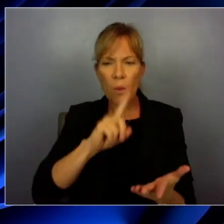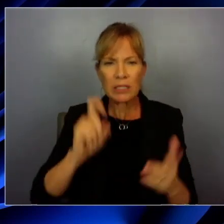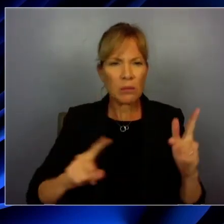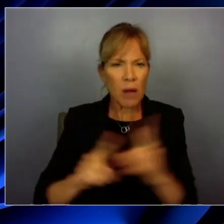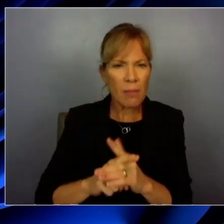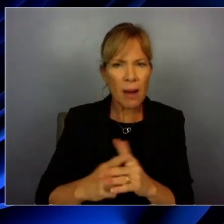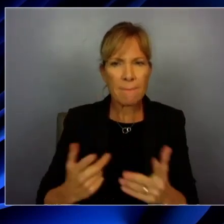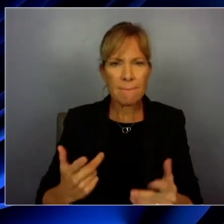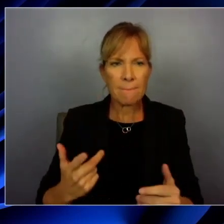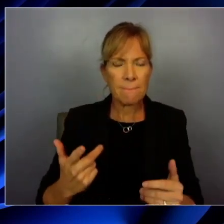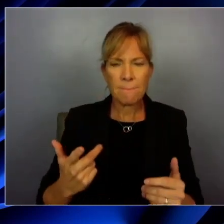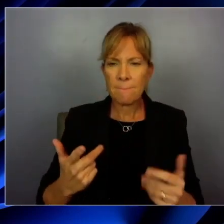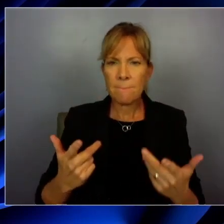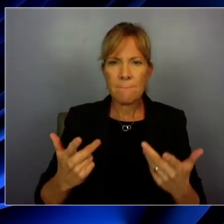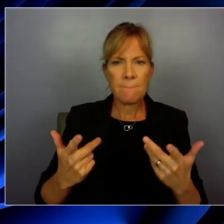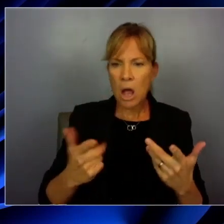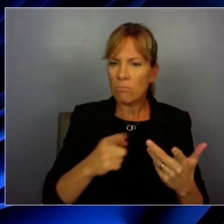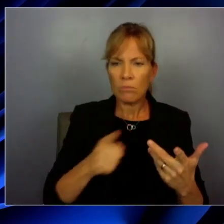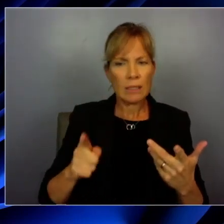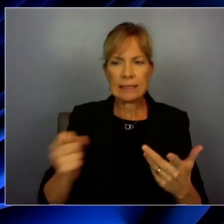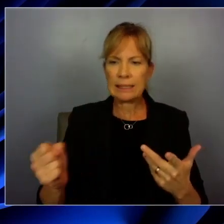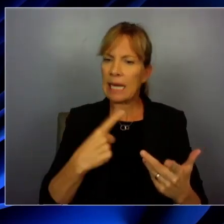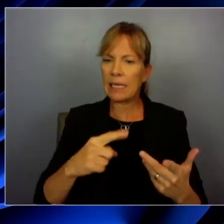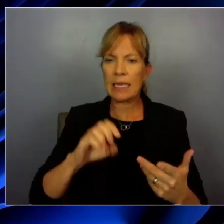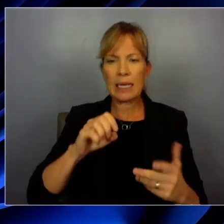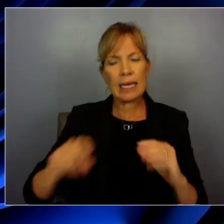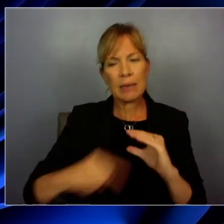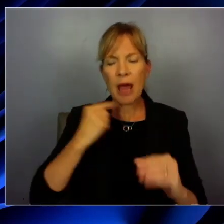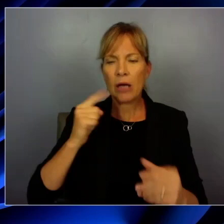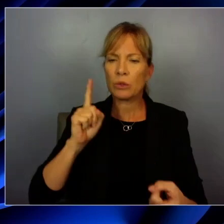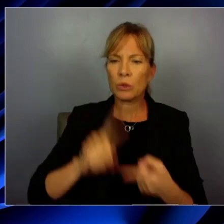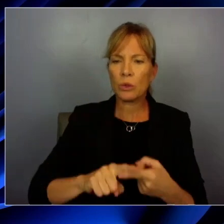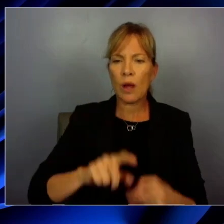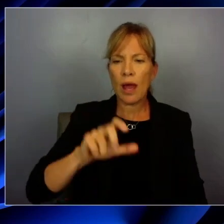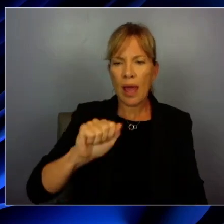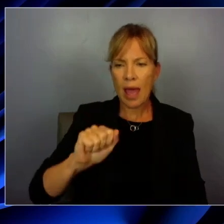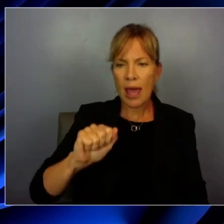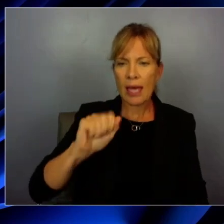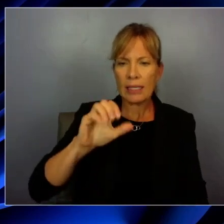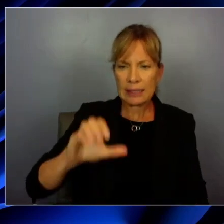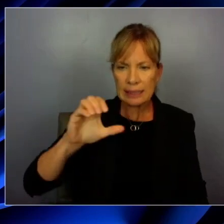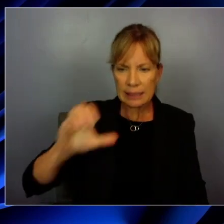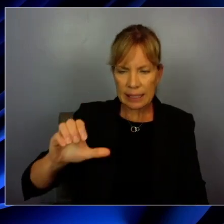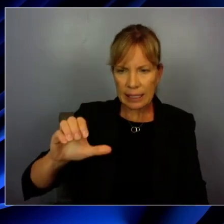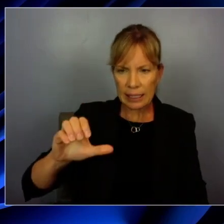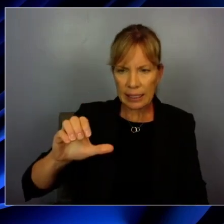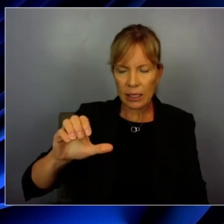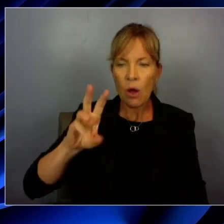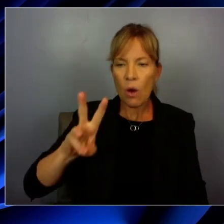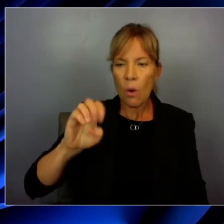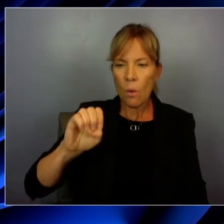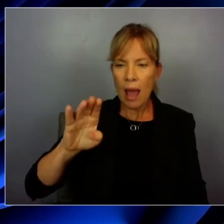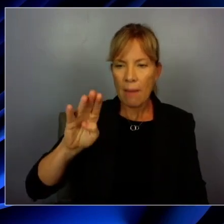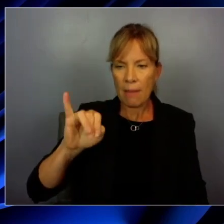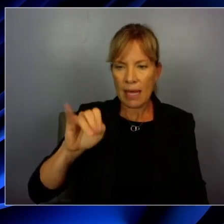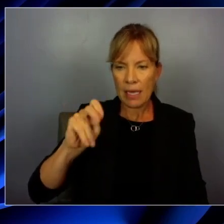Drop those, you can send an email to ACC webinars. There's a S on the end of